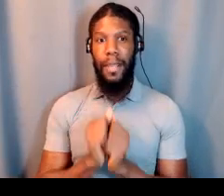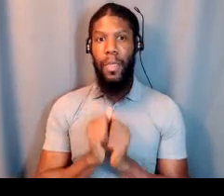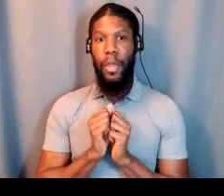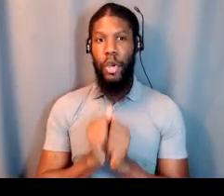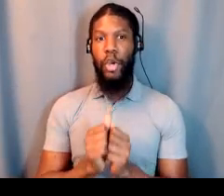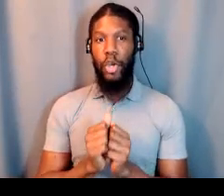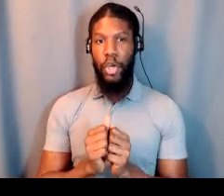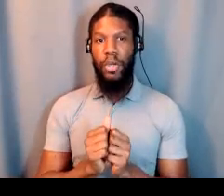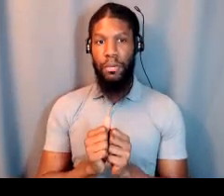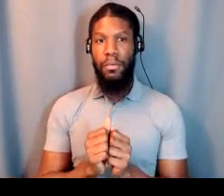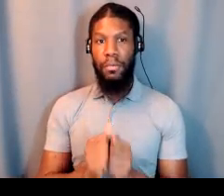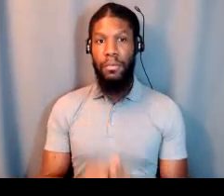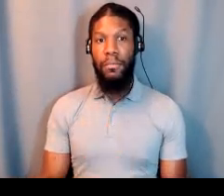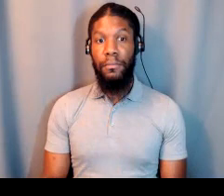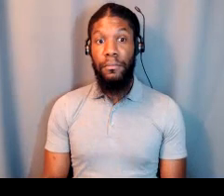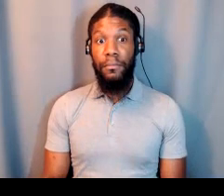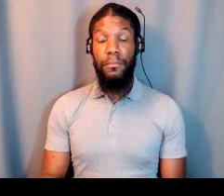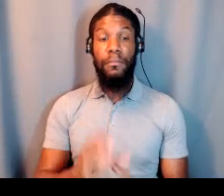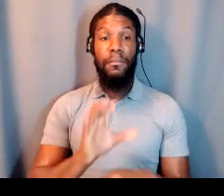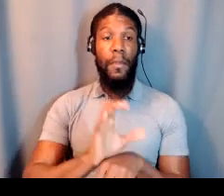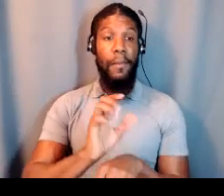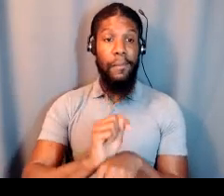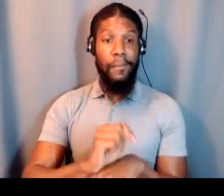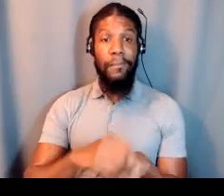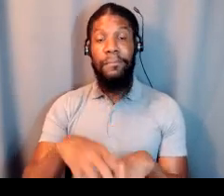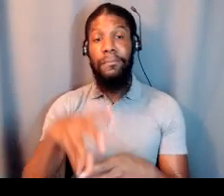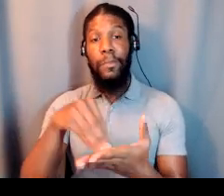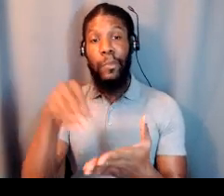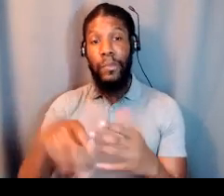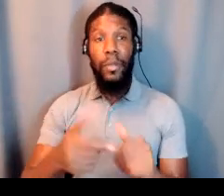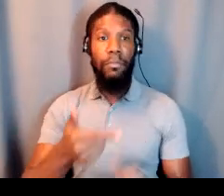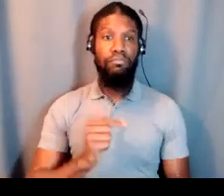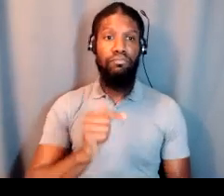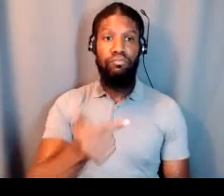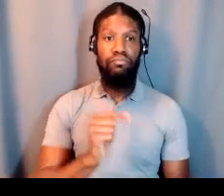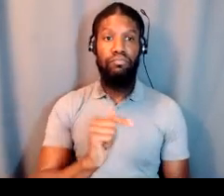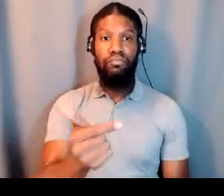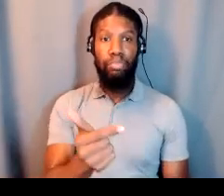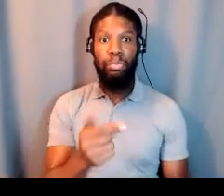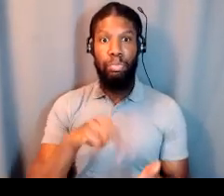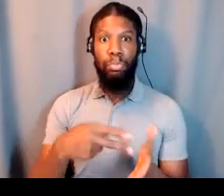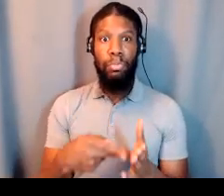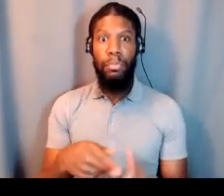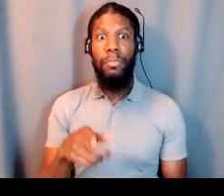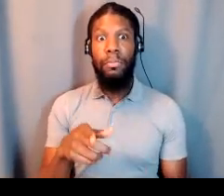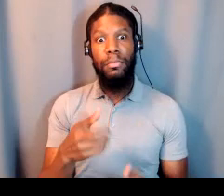Since the student and the consultant are not working in real time, asynchronous sessions could be viewed as lacking the immediacy of item 1.